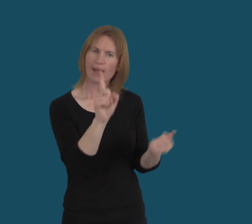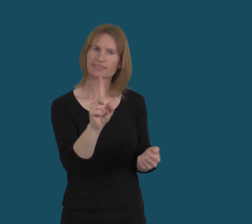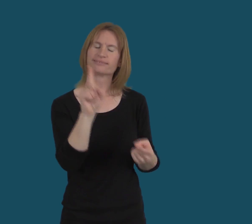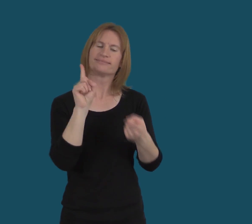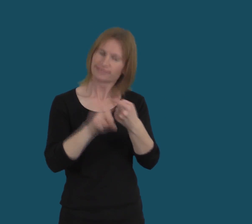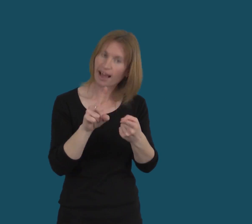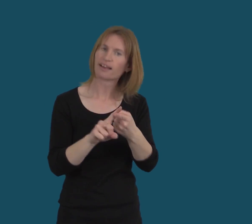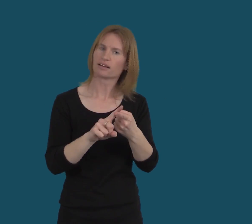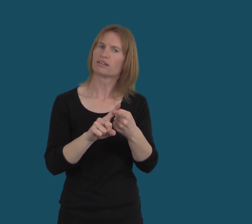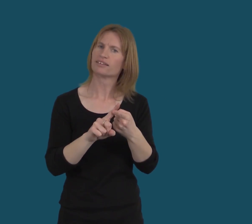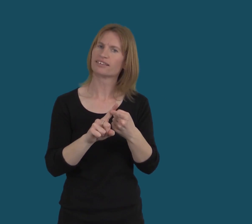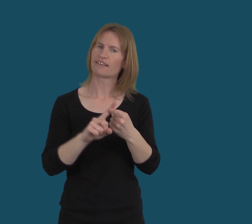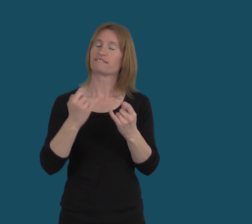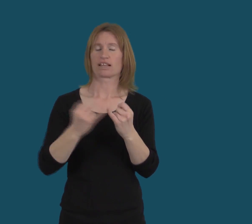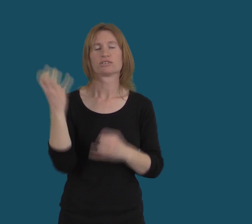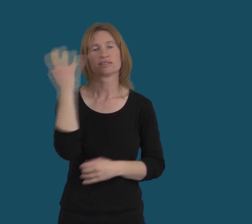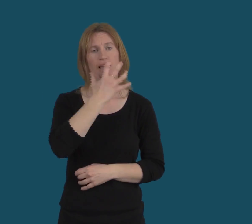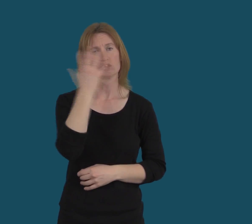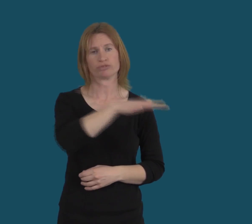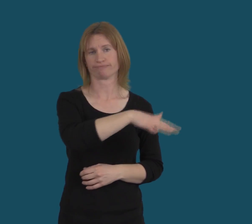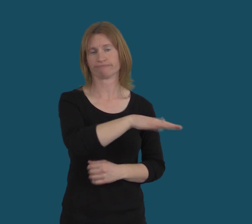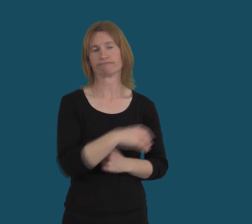This means that Neighbourhood Safer Places can still be very dangerous.